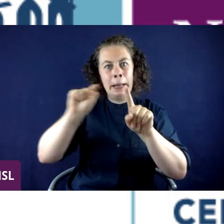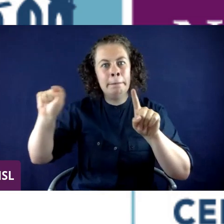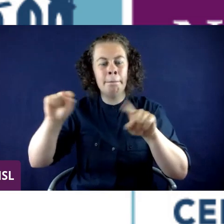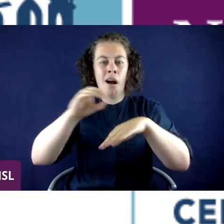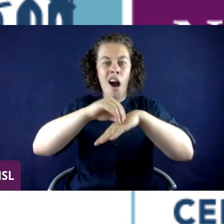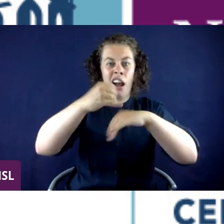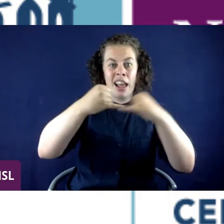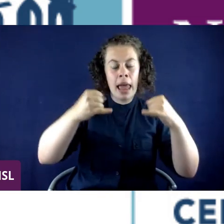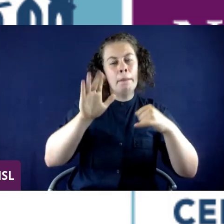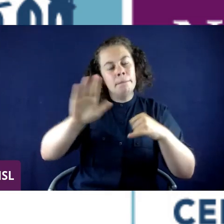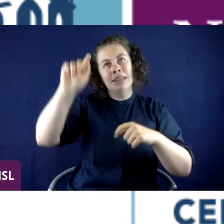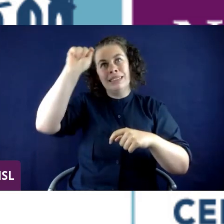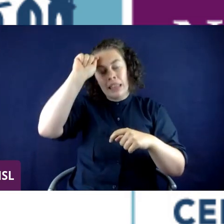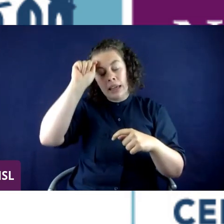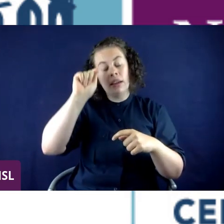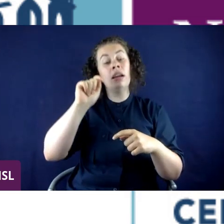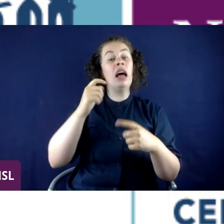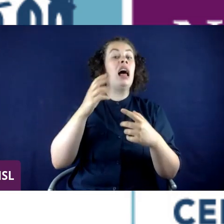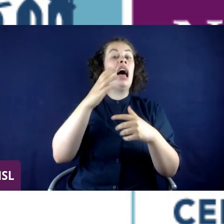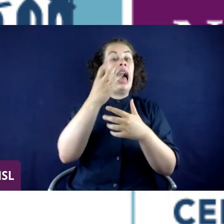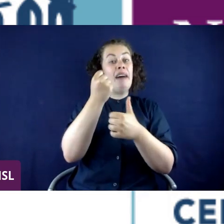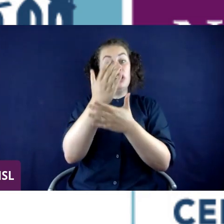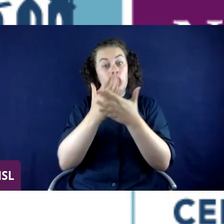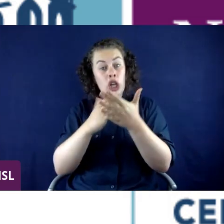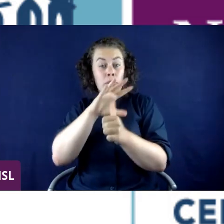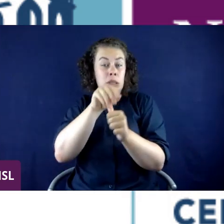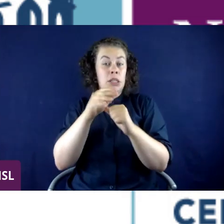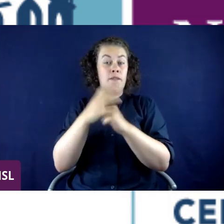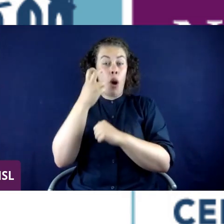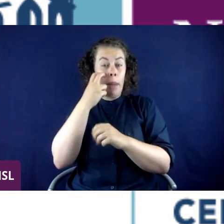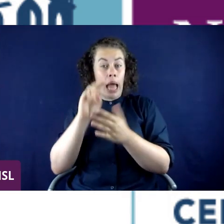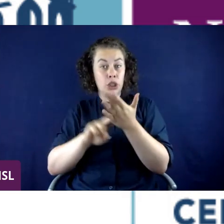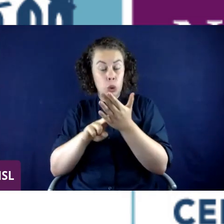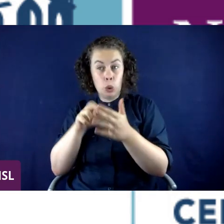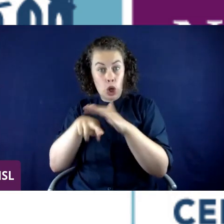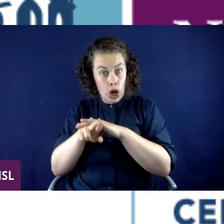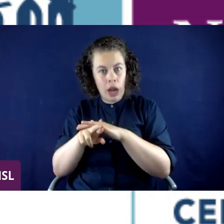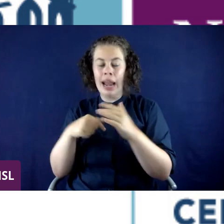There is a website called QC Salam, designed for blind users. It was useful.